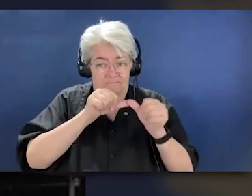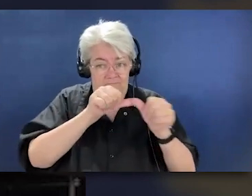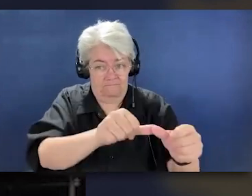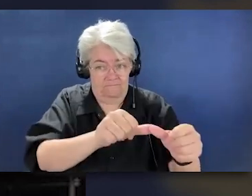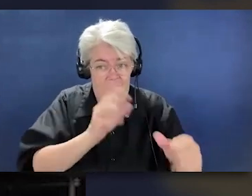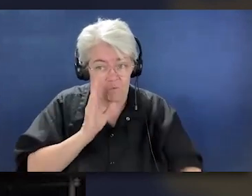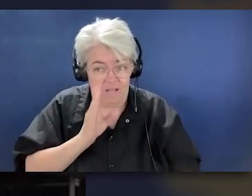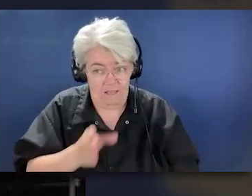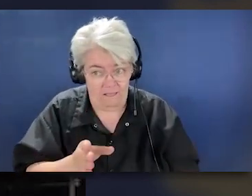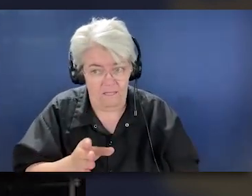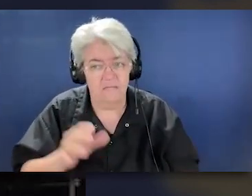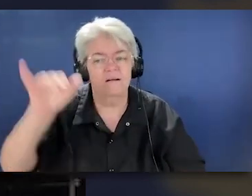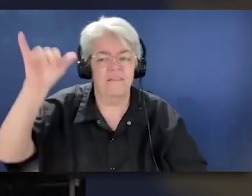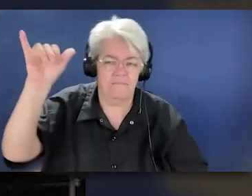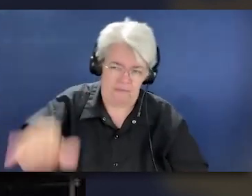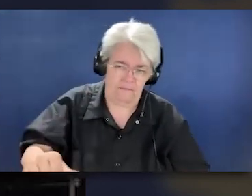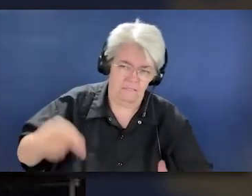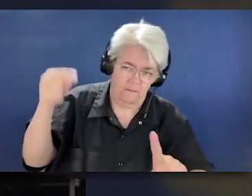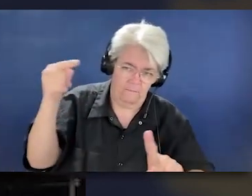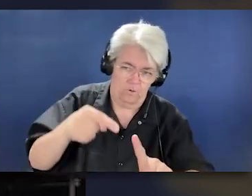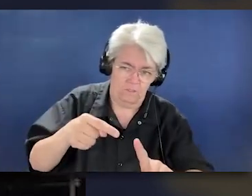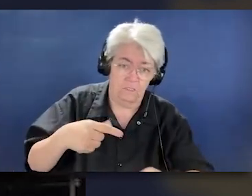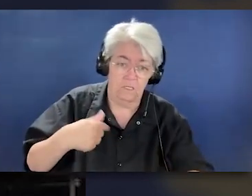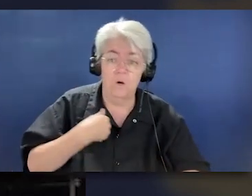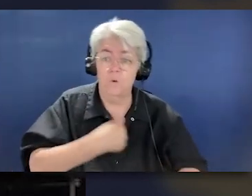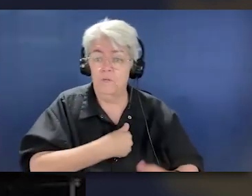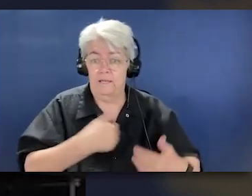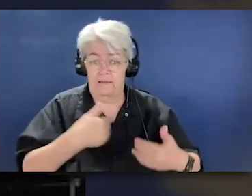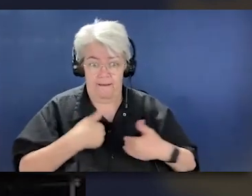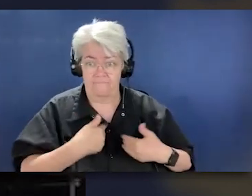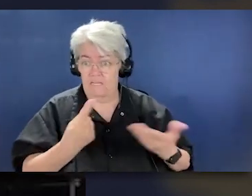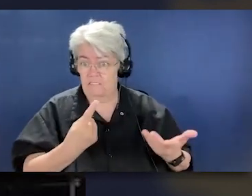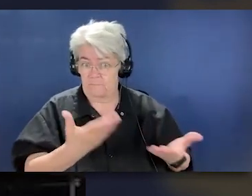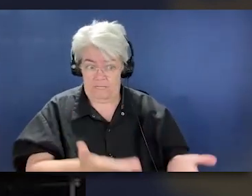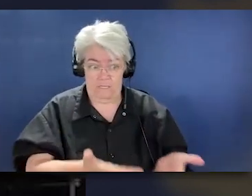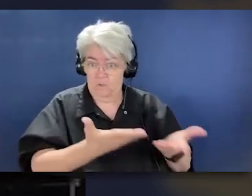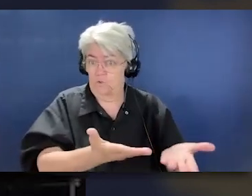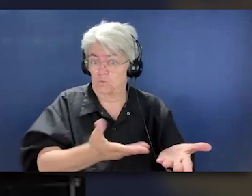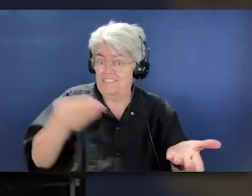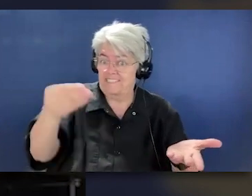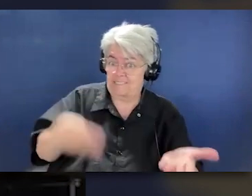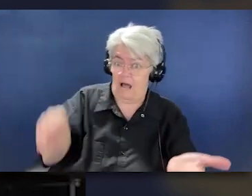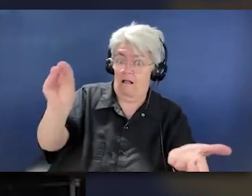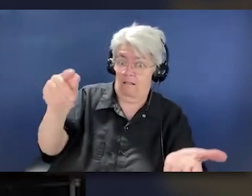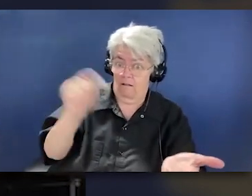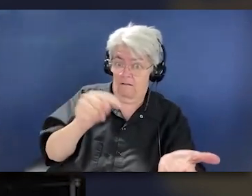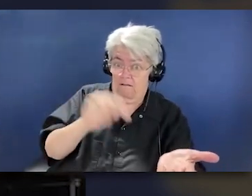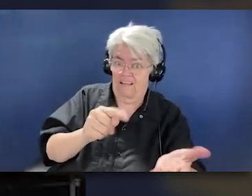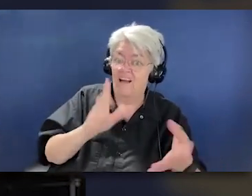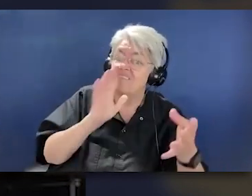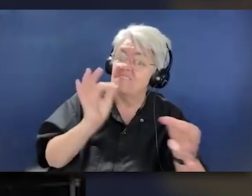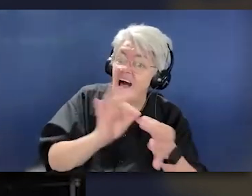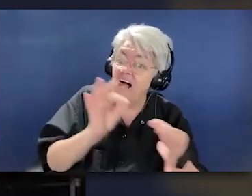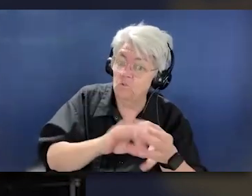to have a value proposition—to use the language of business models—in this time is really important.